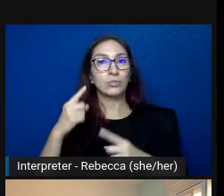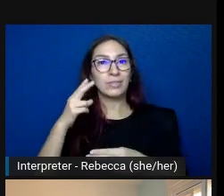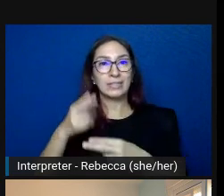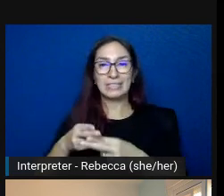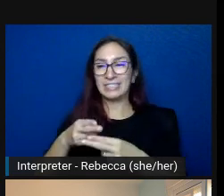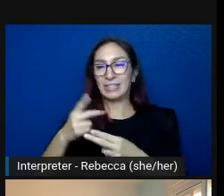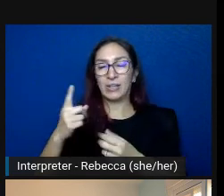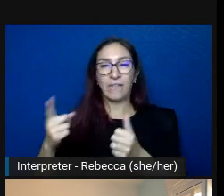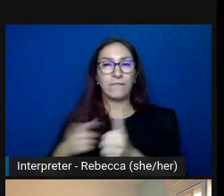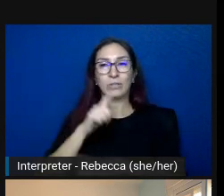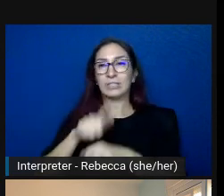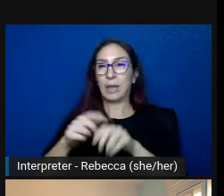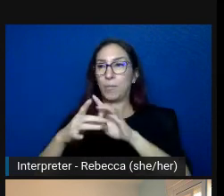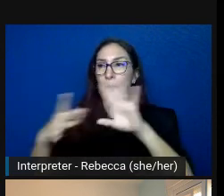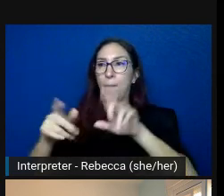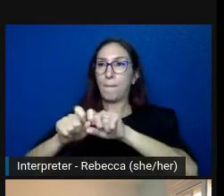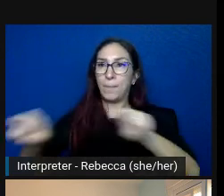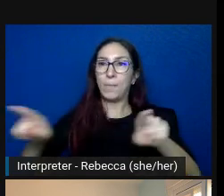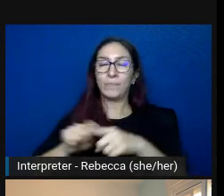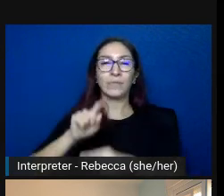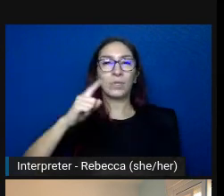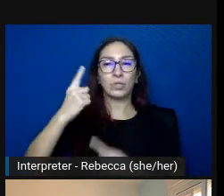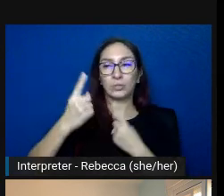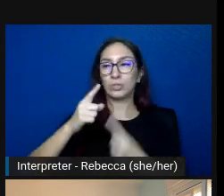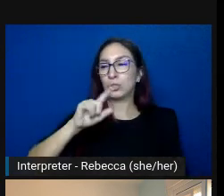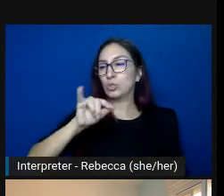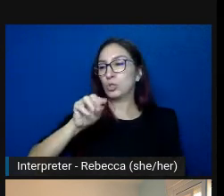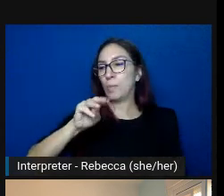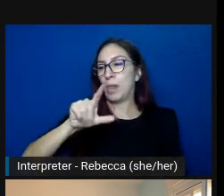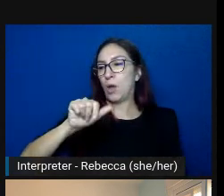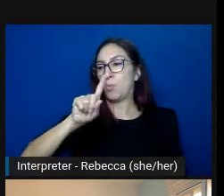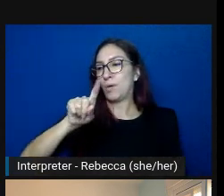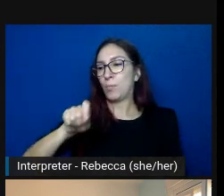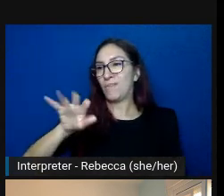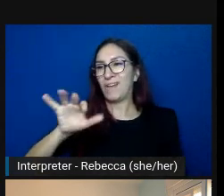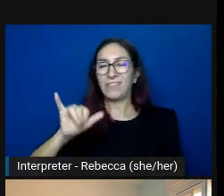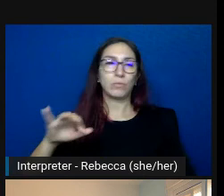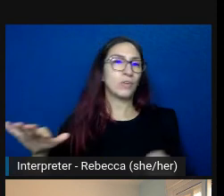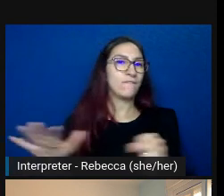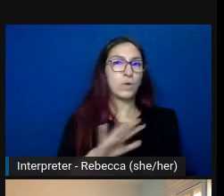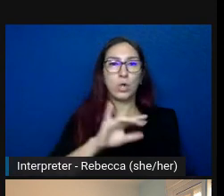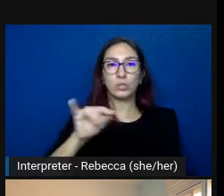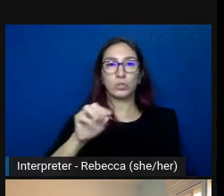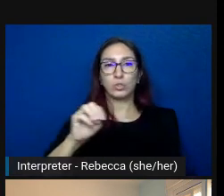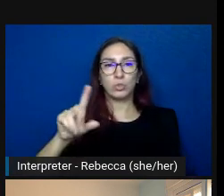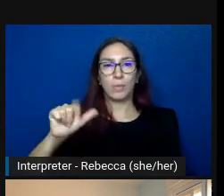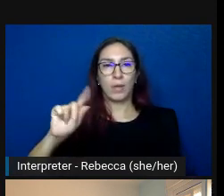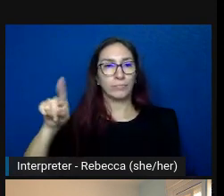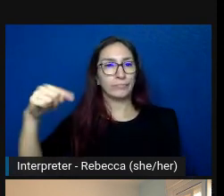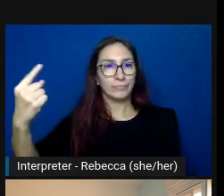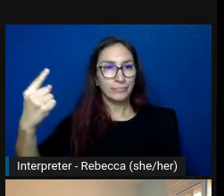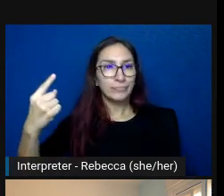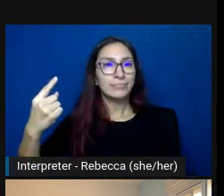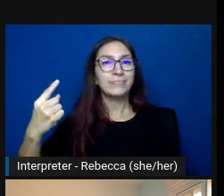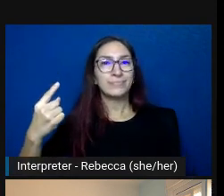Is the Joomla 1.5 release and that release in the Joomla framework,